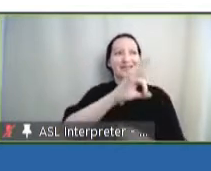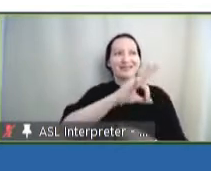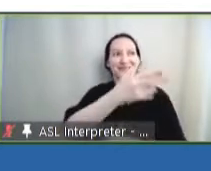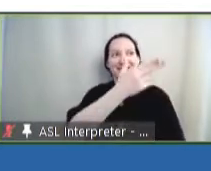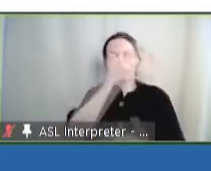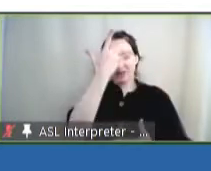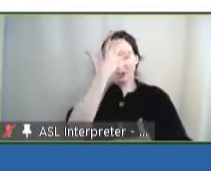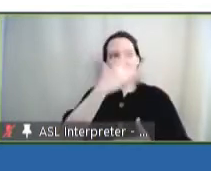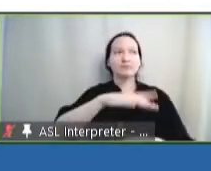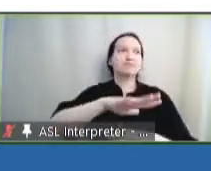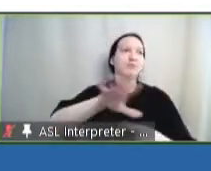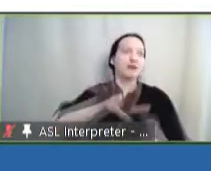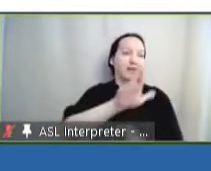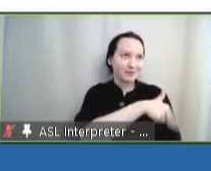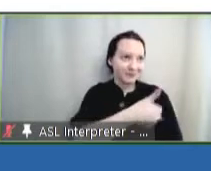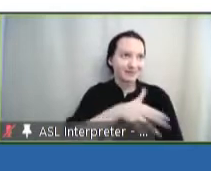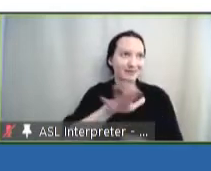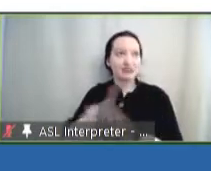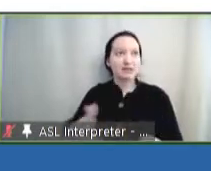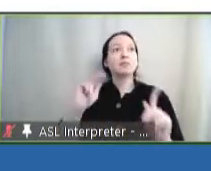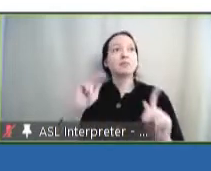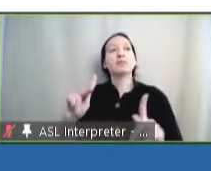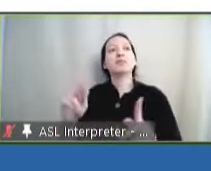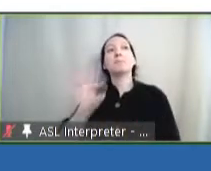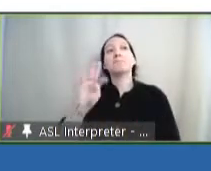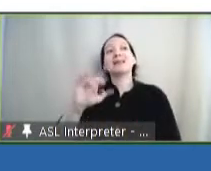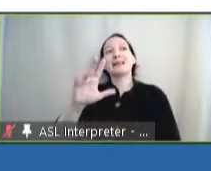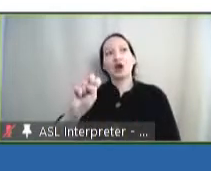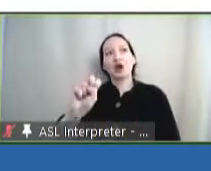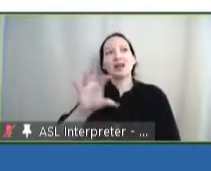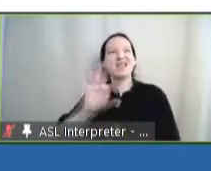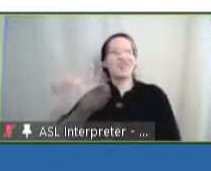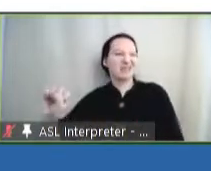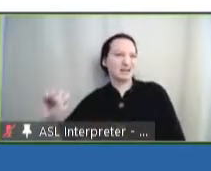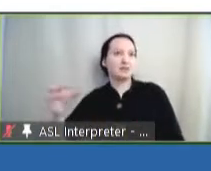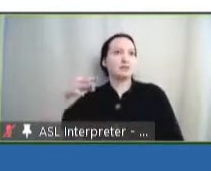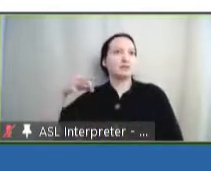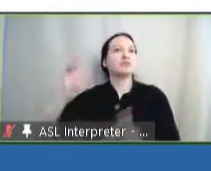and deaths among Medicare Fee for Service beneficiaries. We then wanted to estimate the